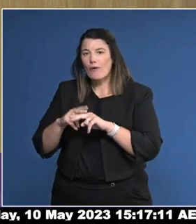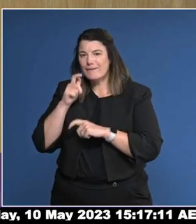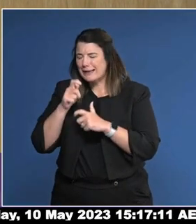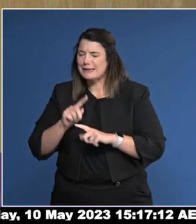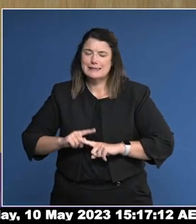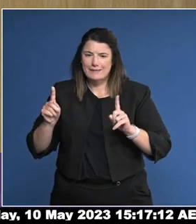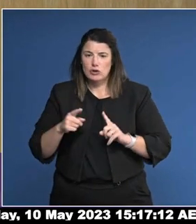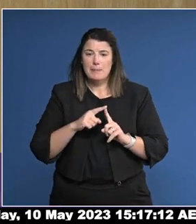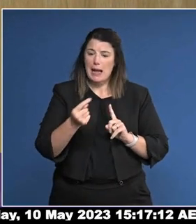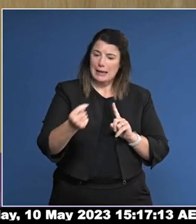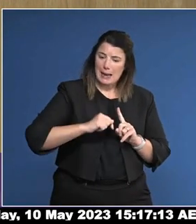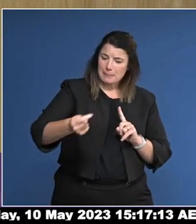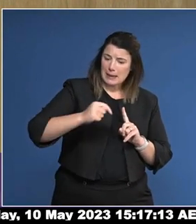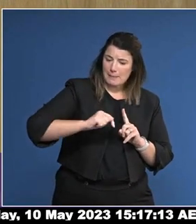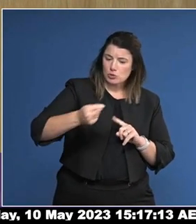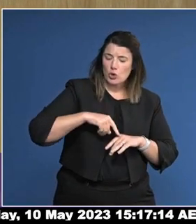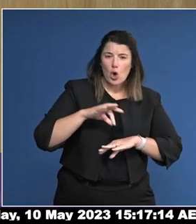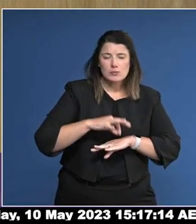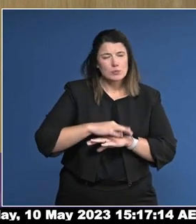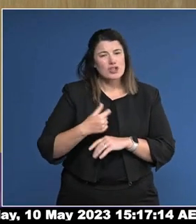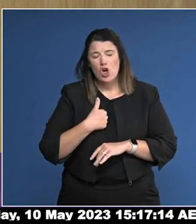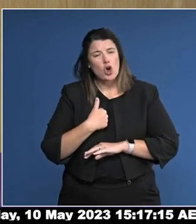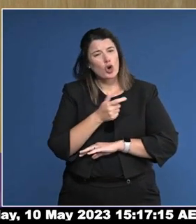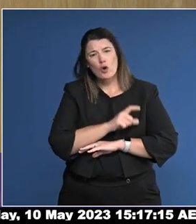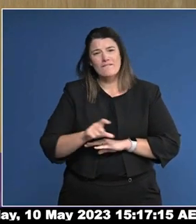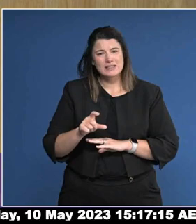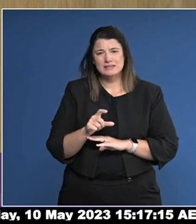the hospital, I'm confident that the care that these children and young people received